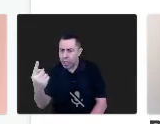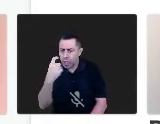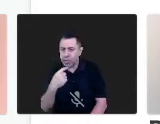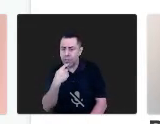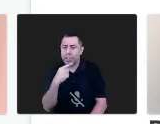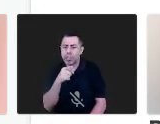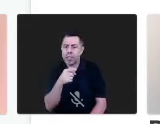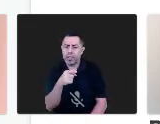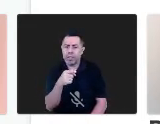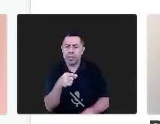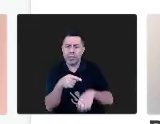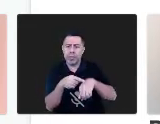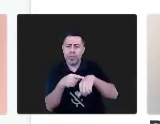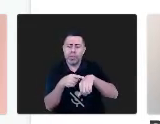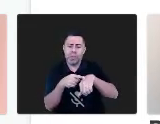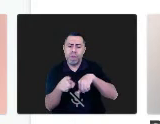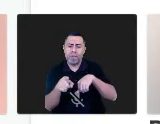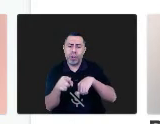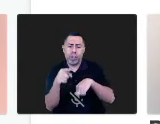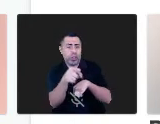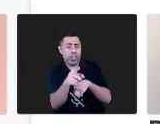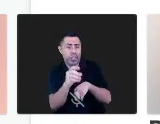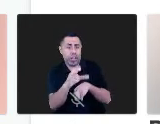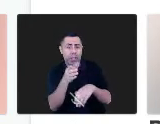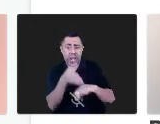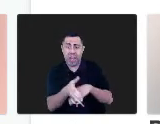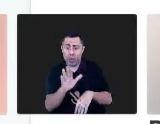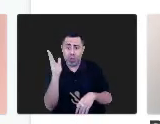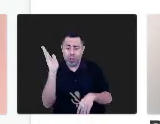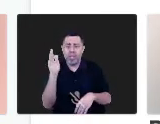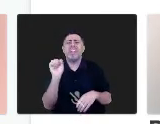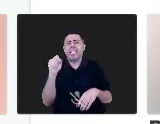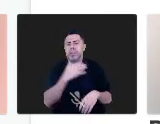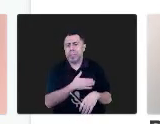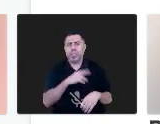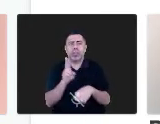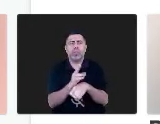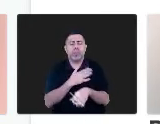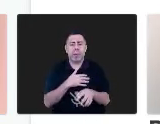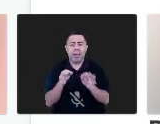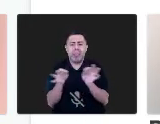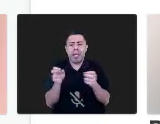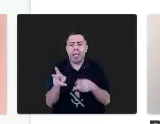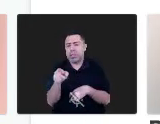please uh you can use this link um you know um as uh the presentation anytime